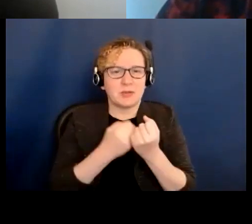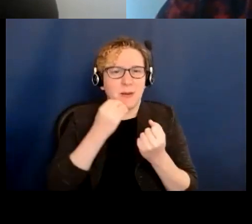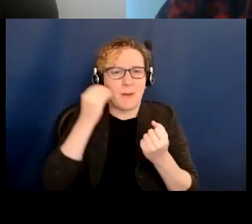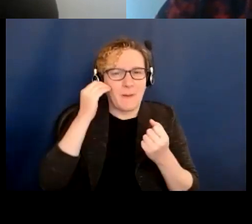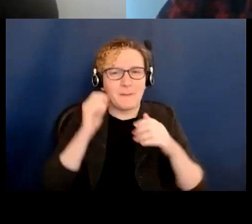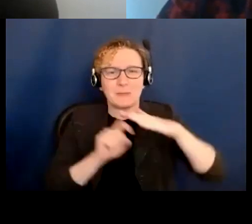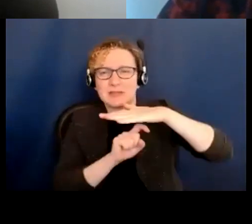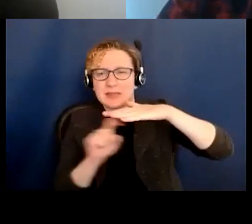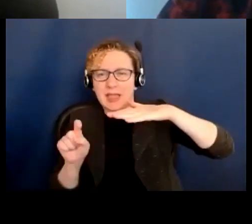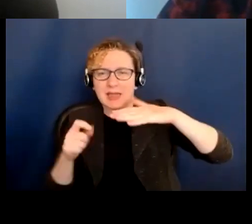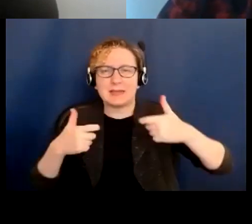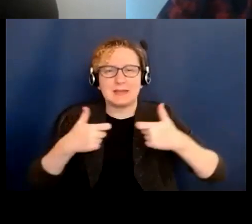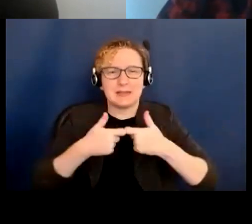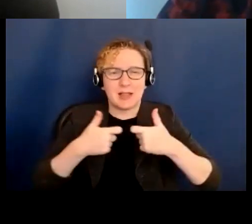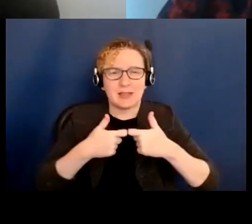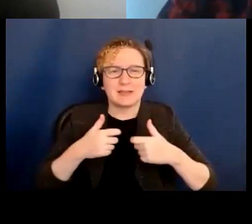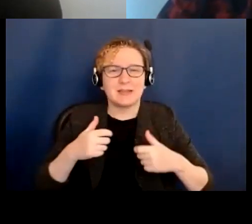abroad, they were human readers.